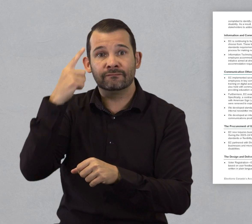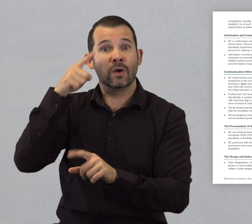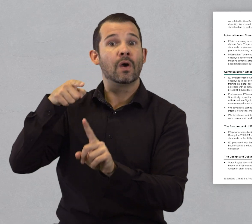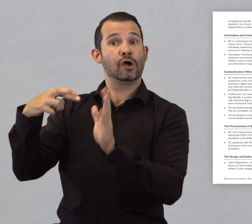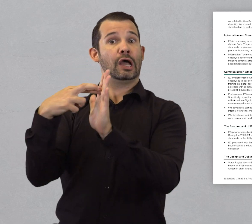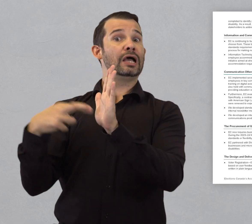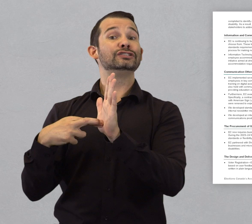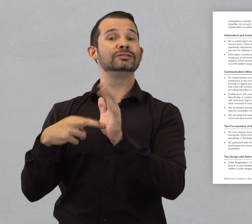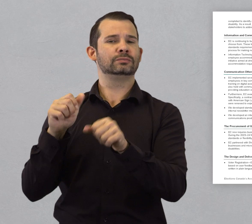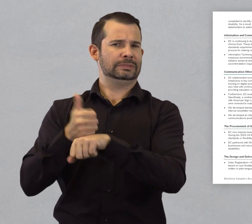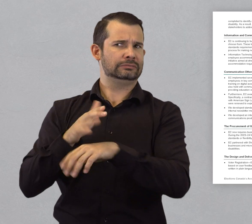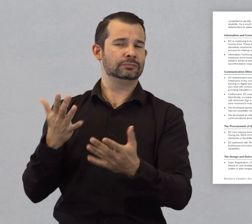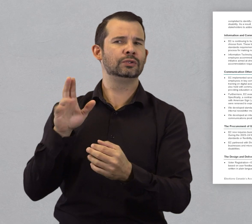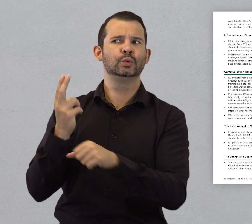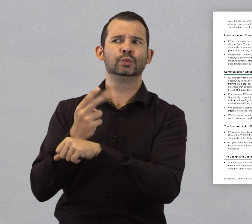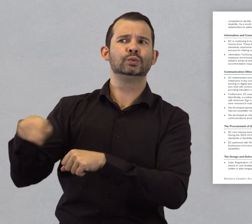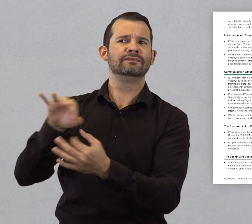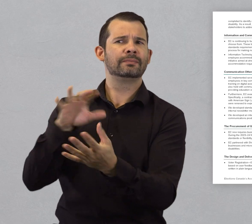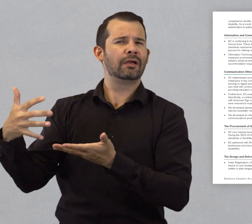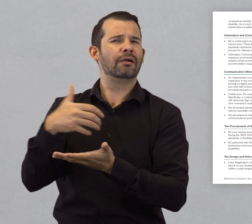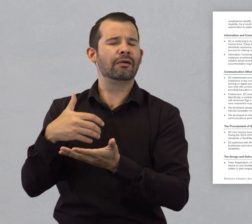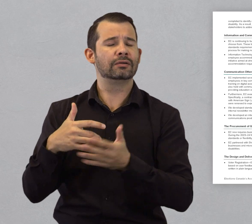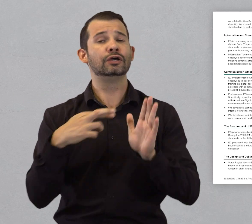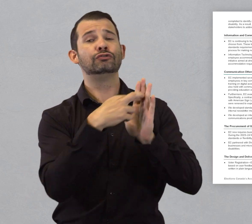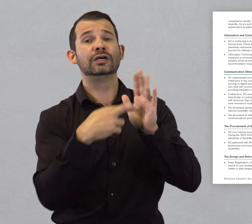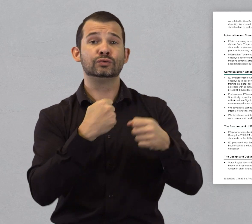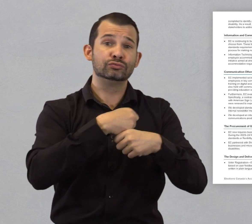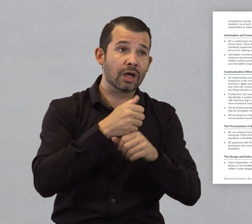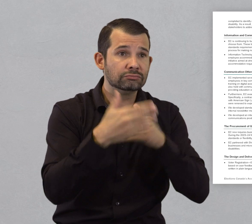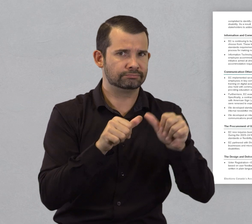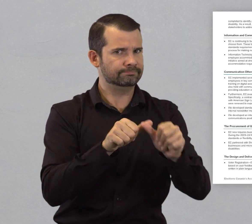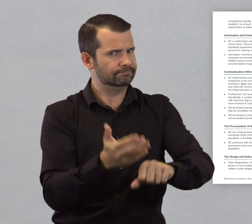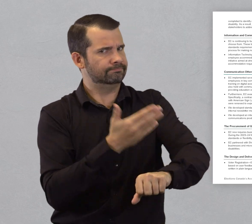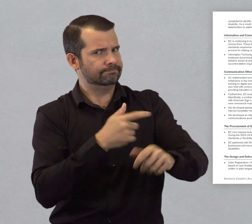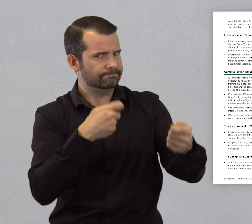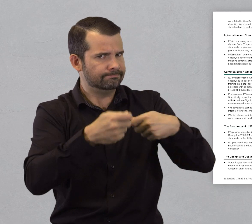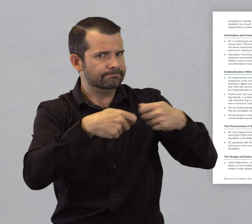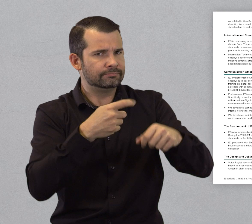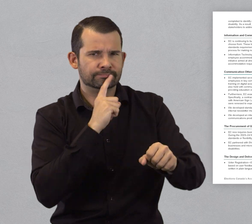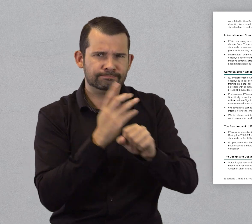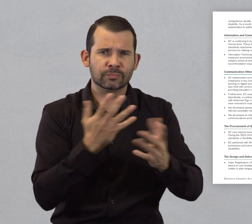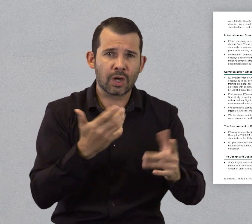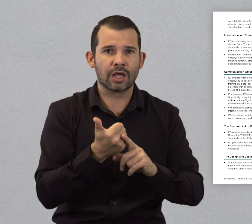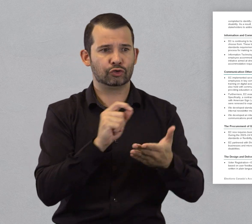interface based on user feedback. Registration products are also continuously revised to ensure